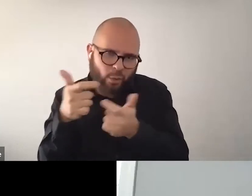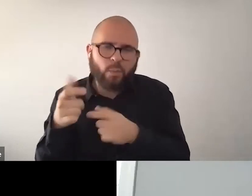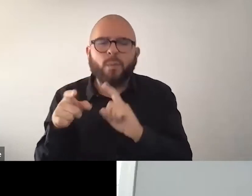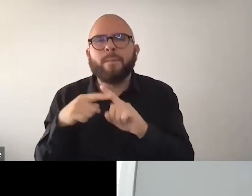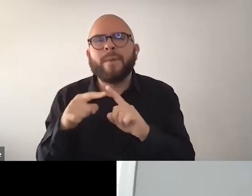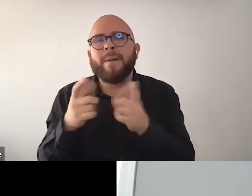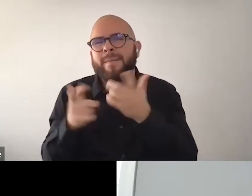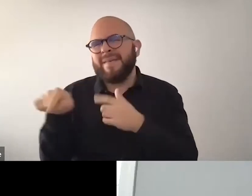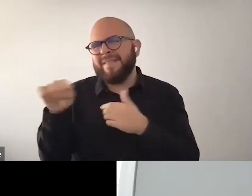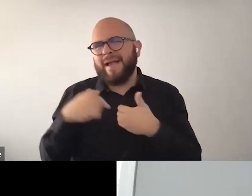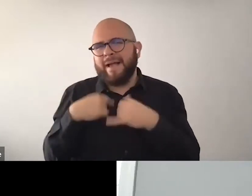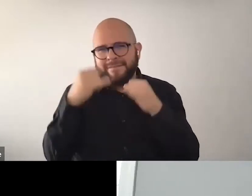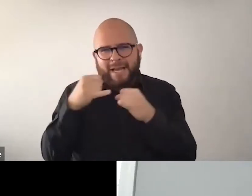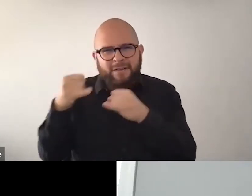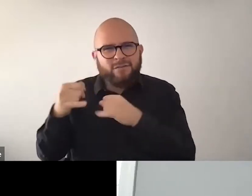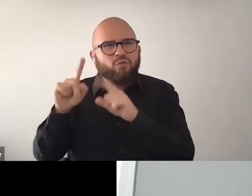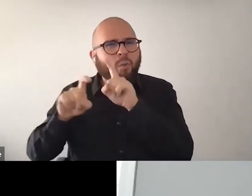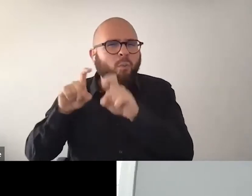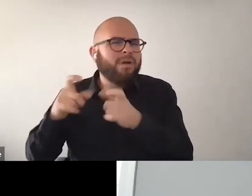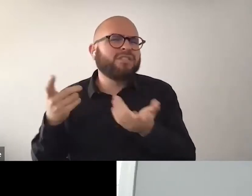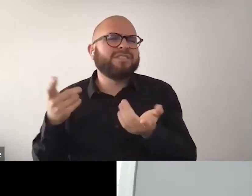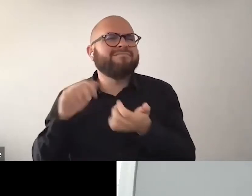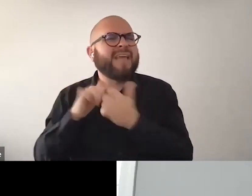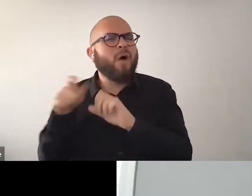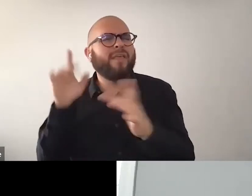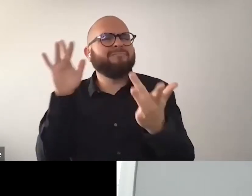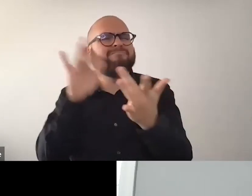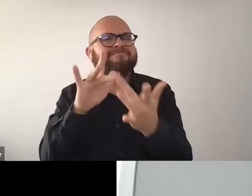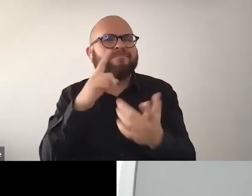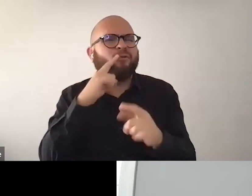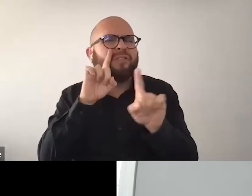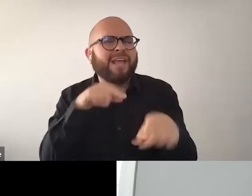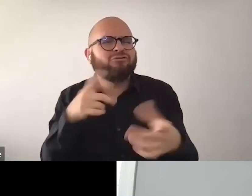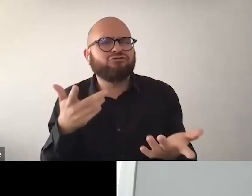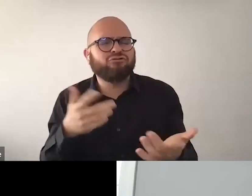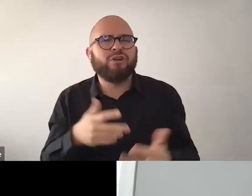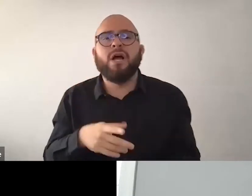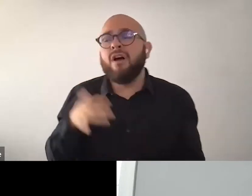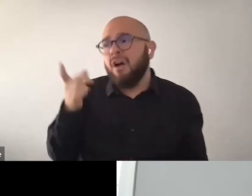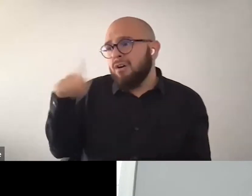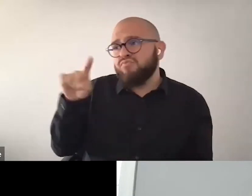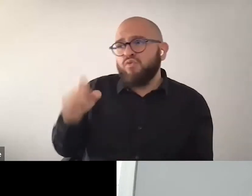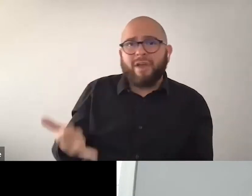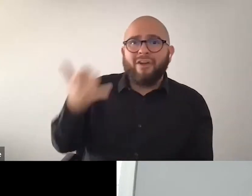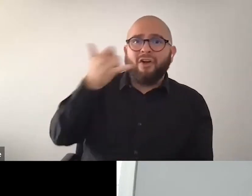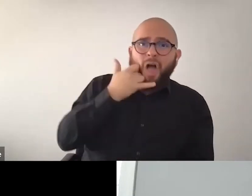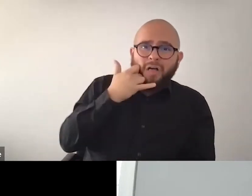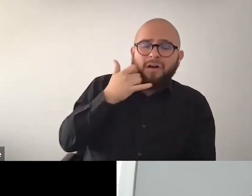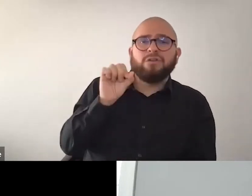What's the best way for members to get those answered? Absolutely you can give us a call or you can send a question to our email.